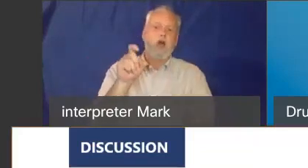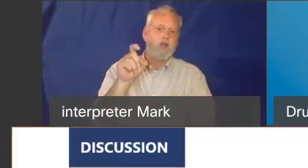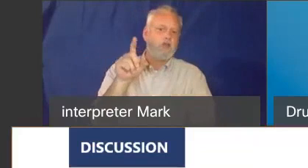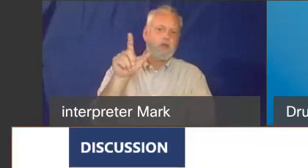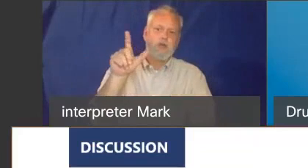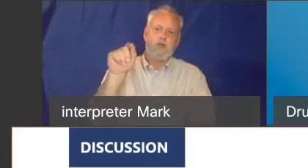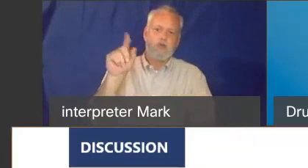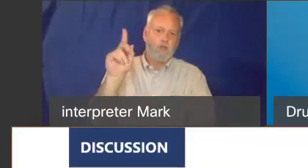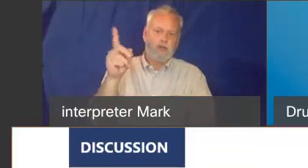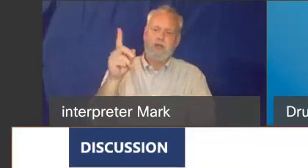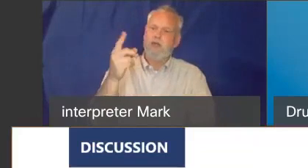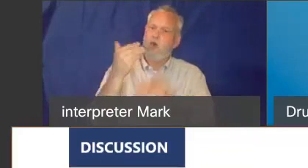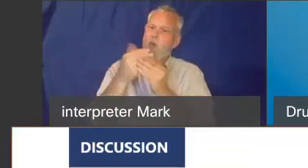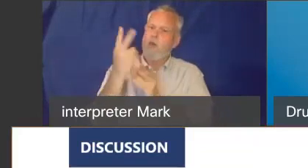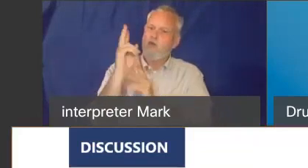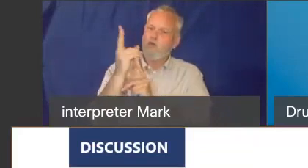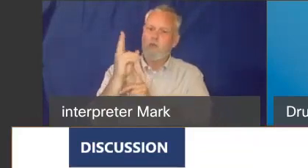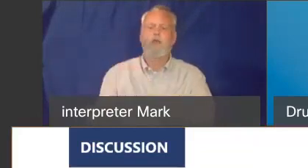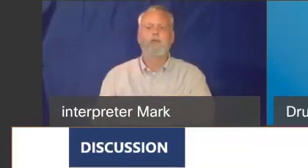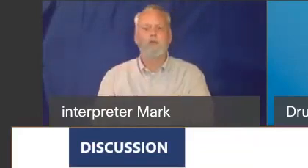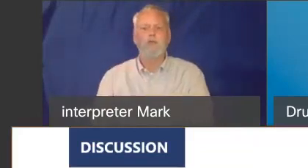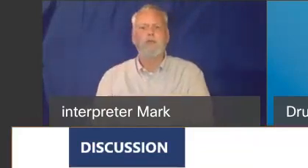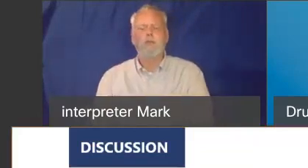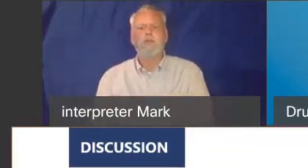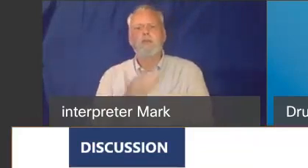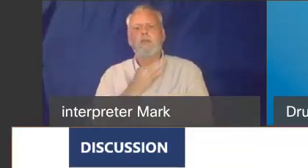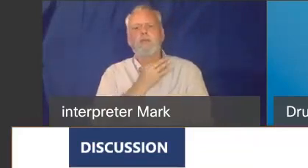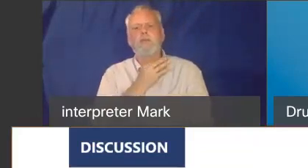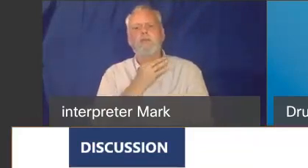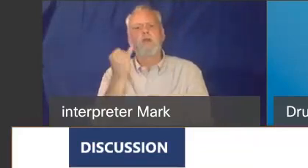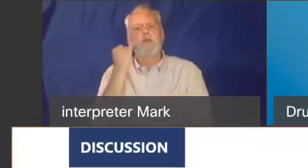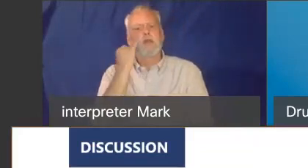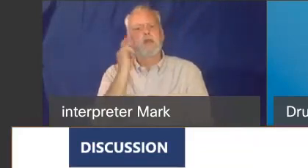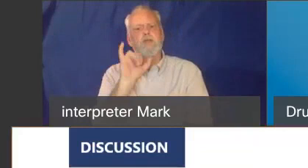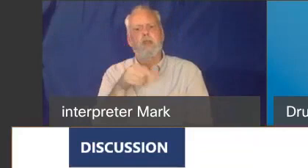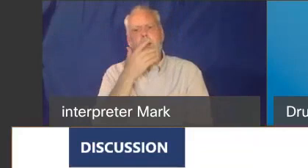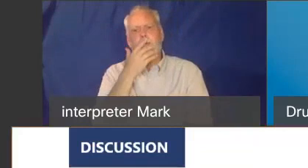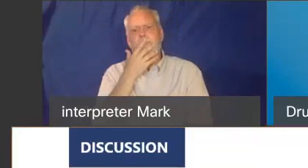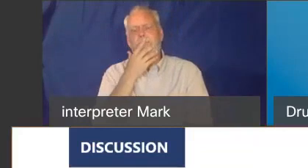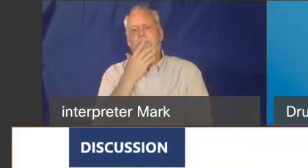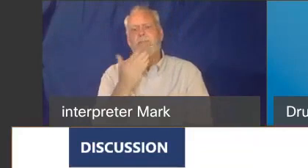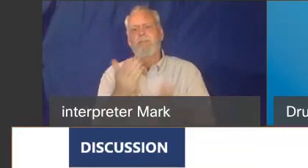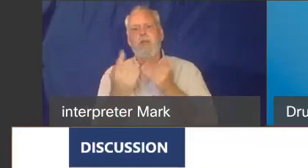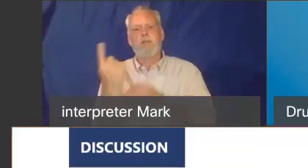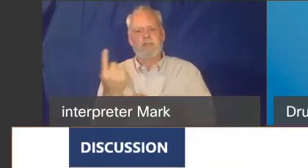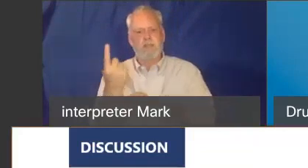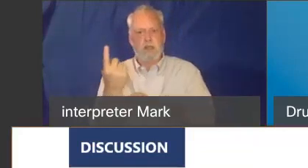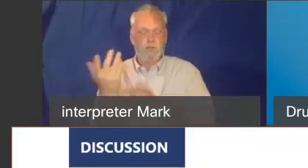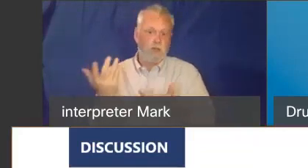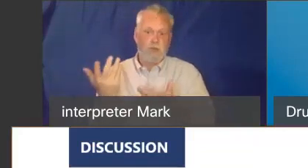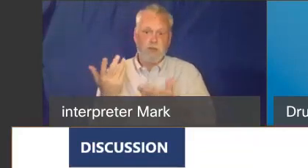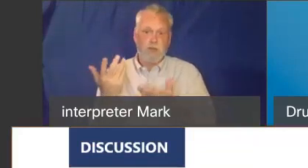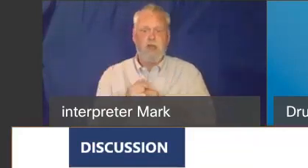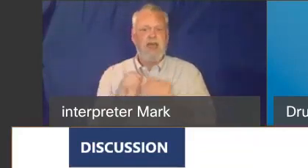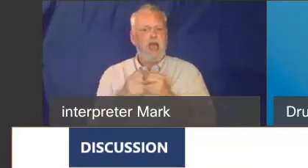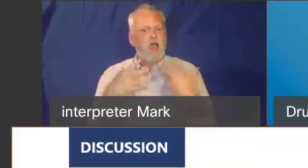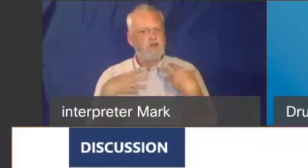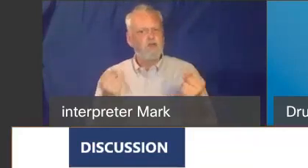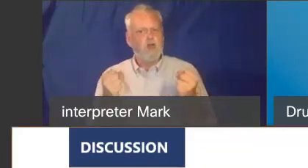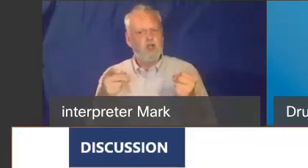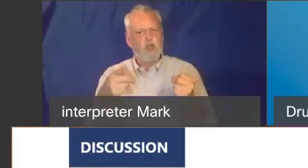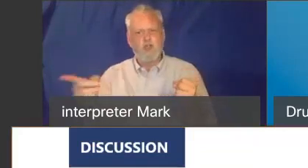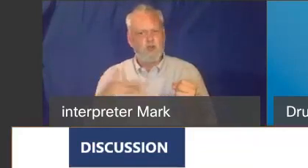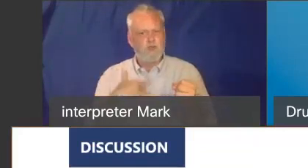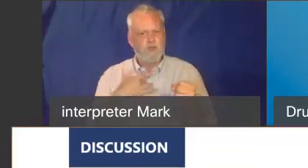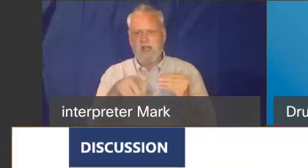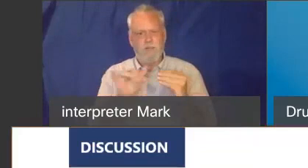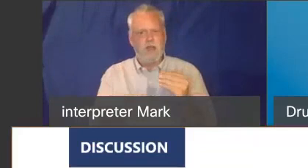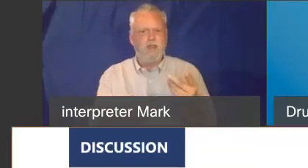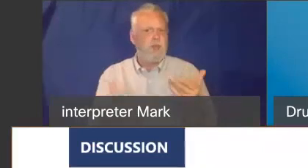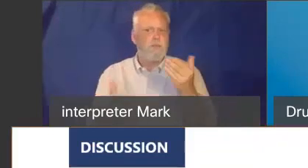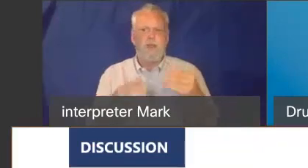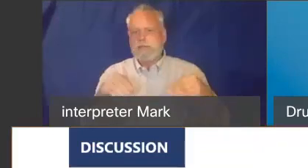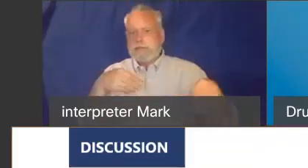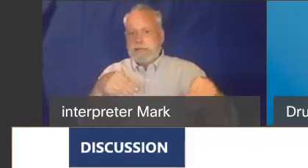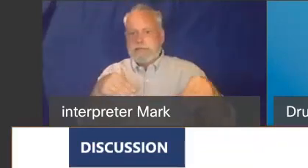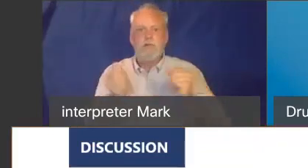I'm just curious whether, whether that might be something that you how strongly you all feel about that and whether there's maybe some wiggle room on that side, because I feel like.